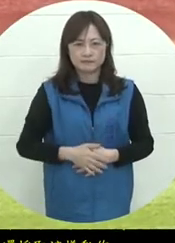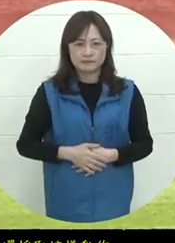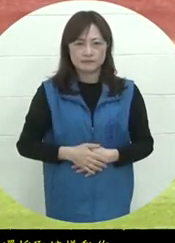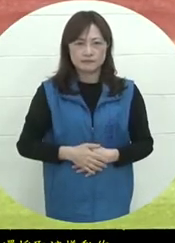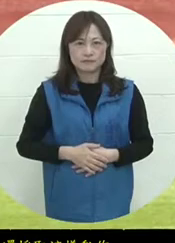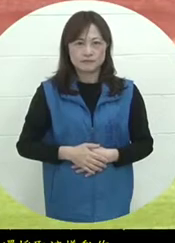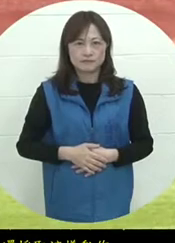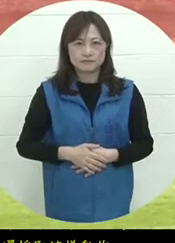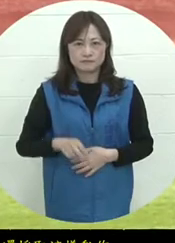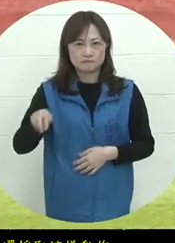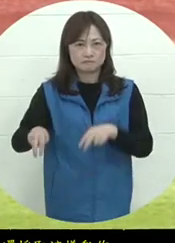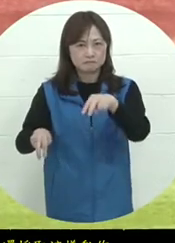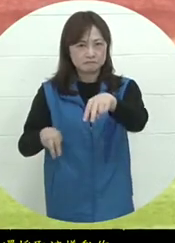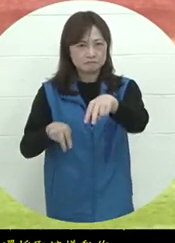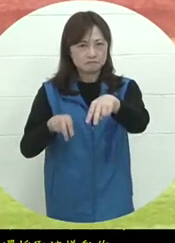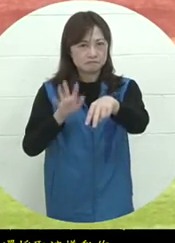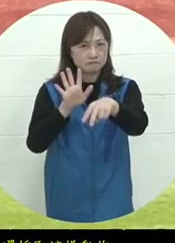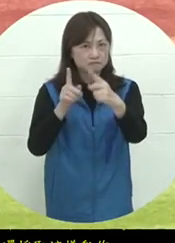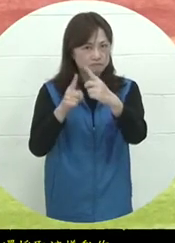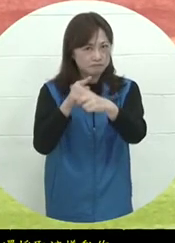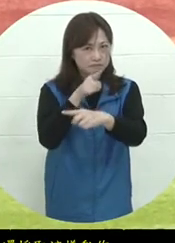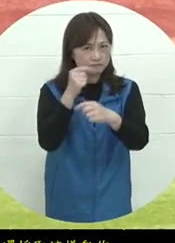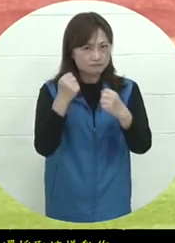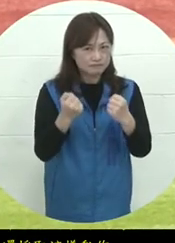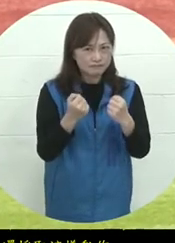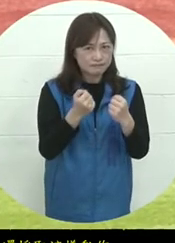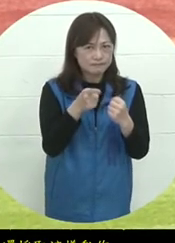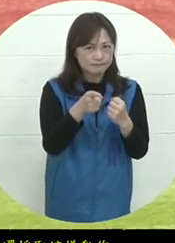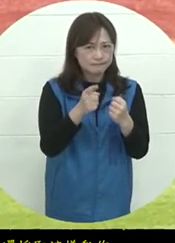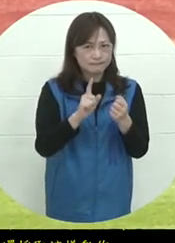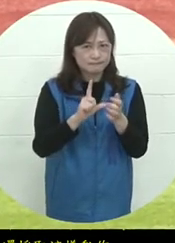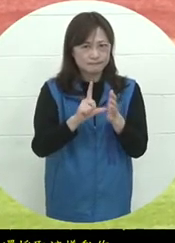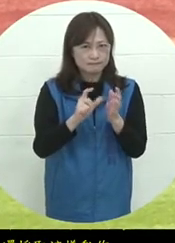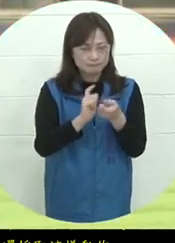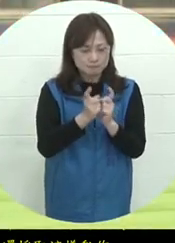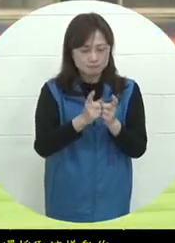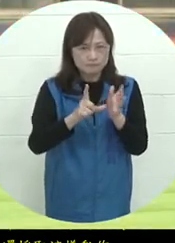is slightly changed, and he is deliberately stretched to make it difficult for you to seize the opportunity to start.